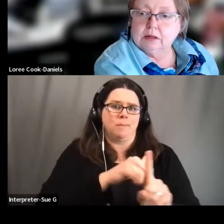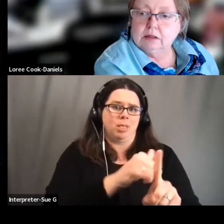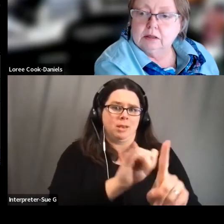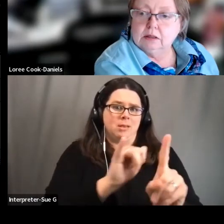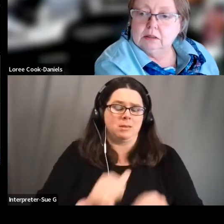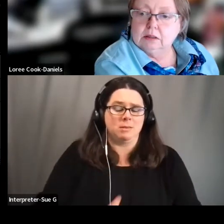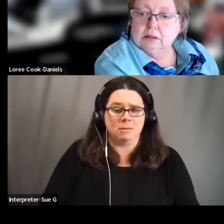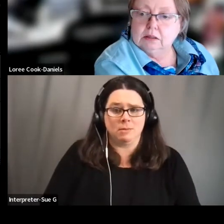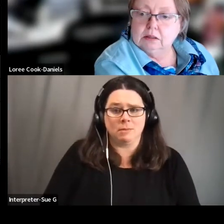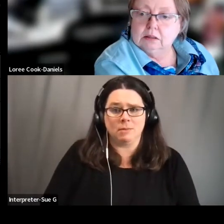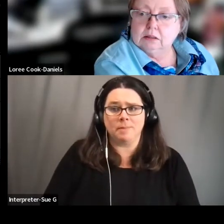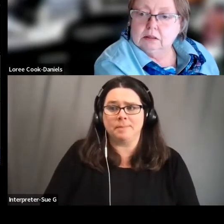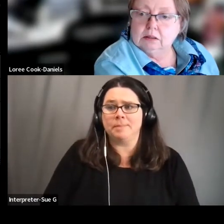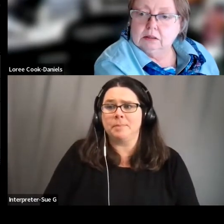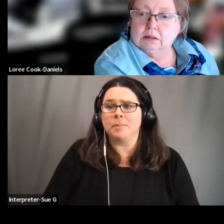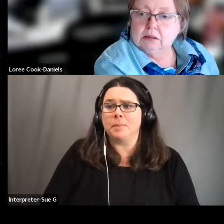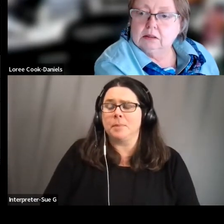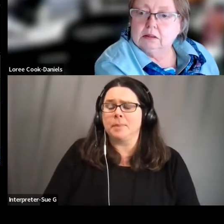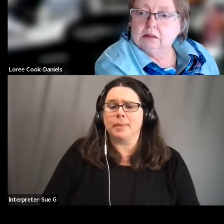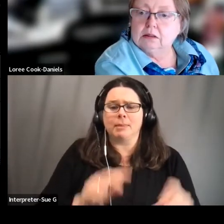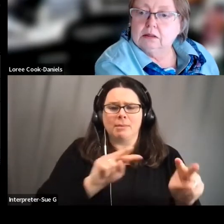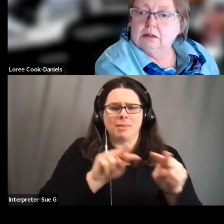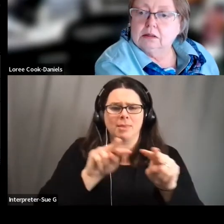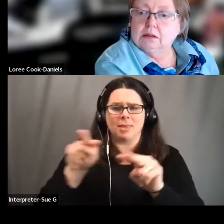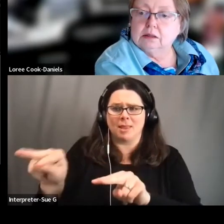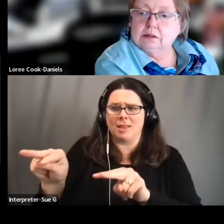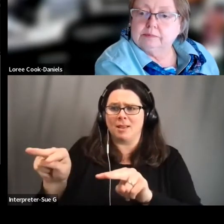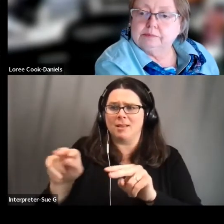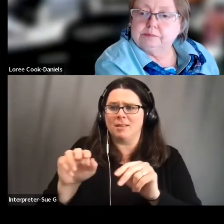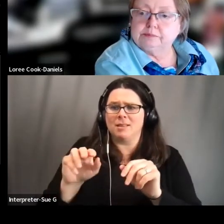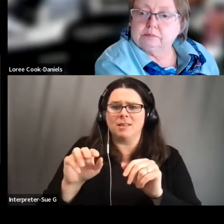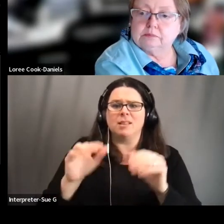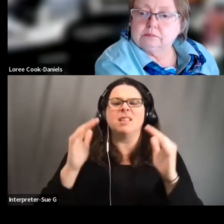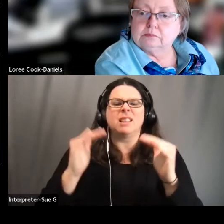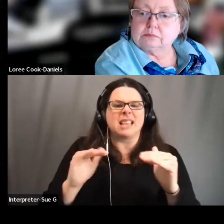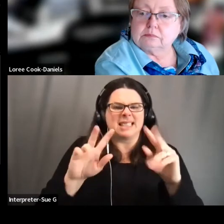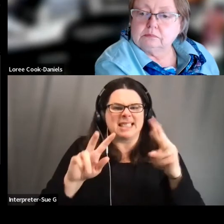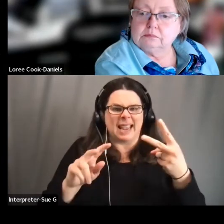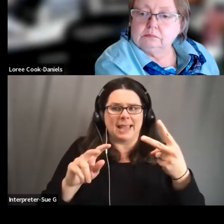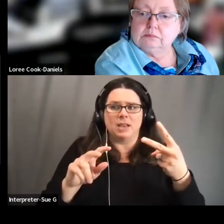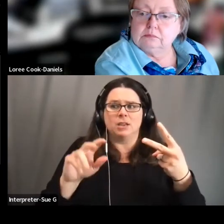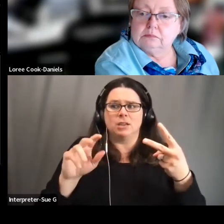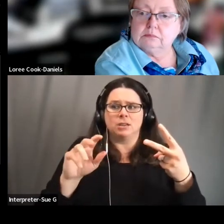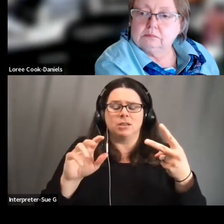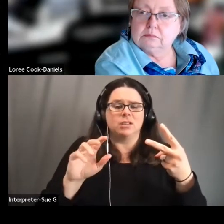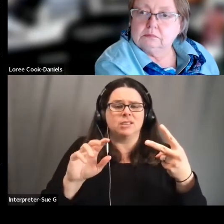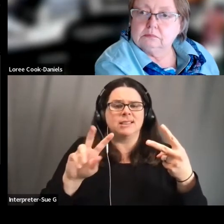Excellent, let's move to the second trans-specific ace. So denial of identity.